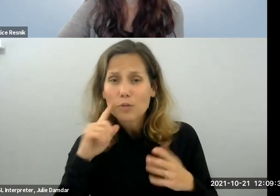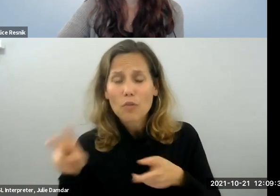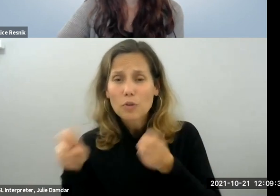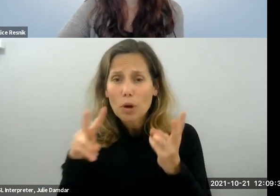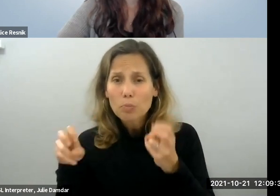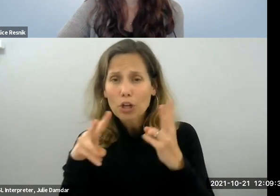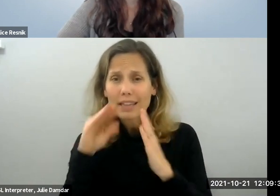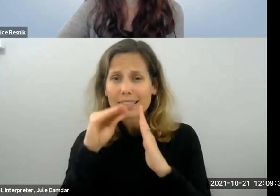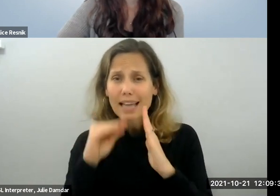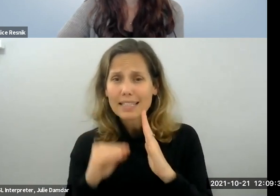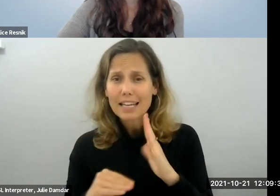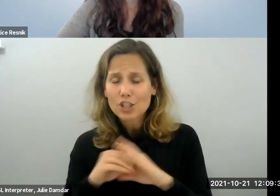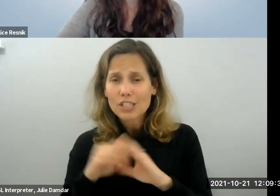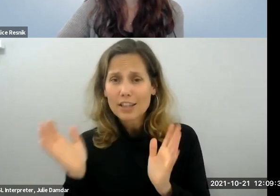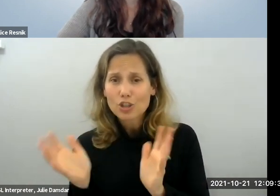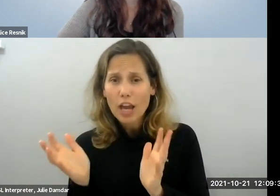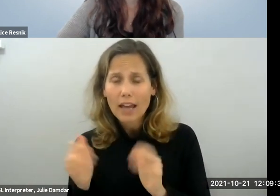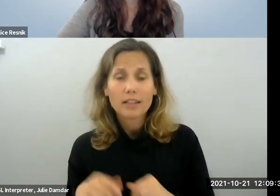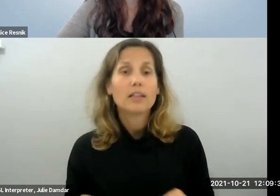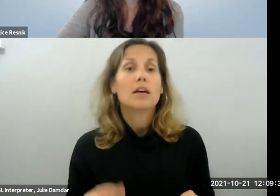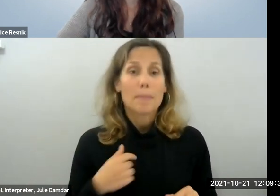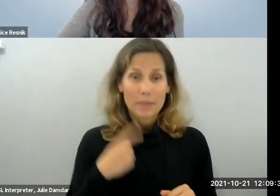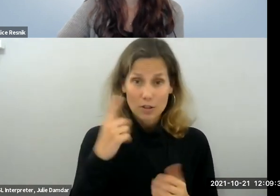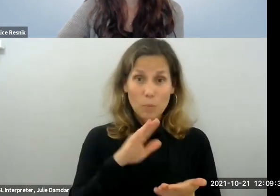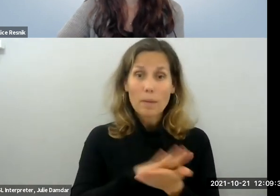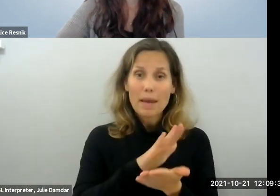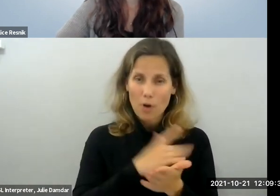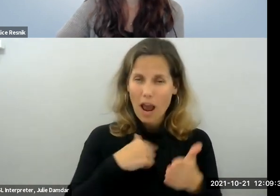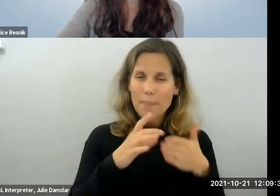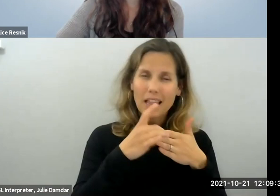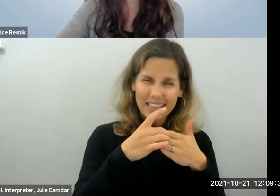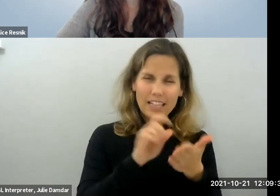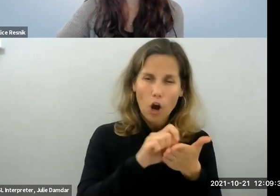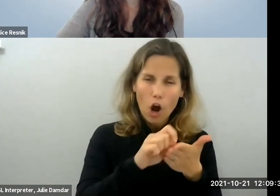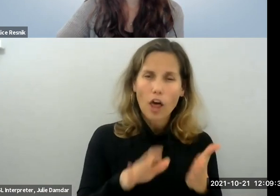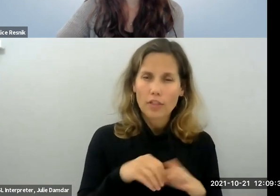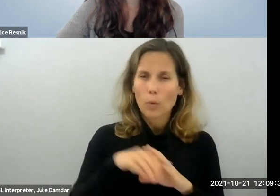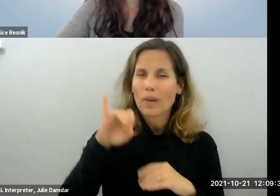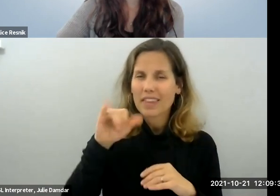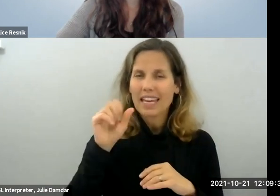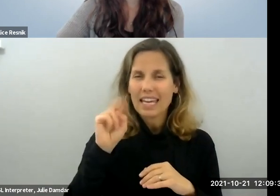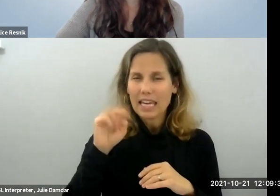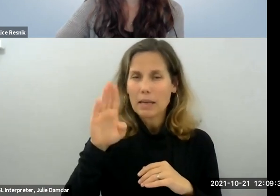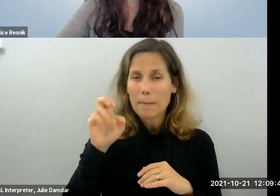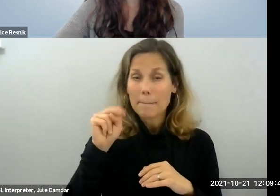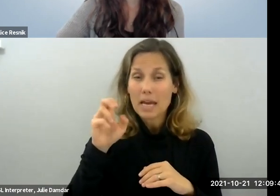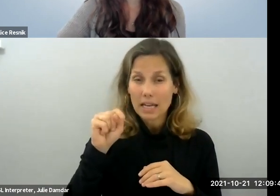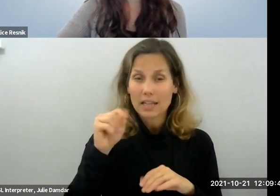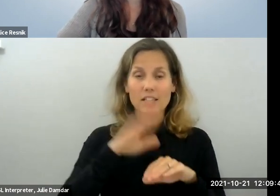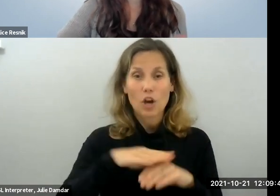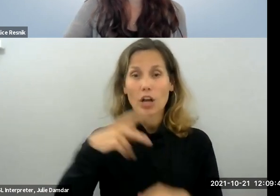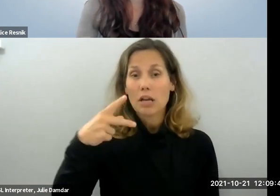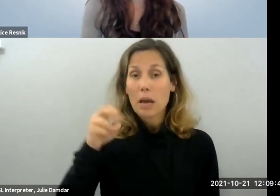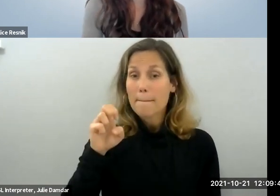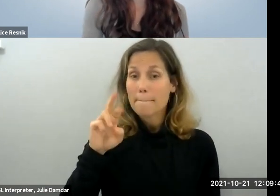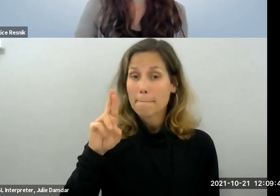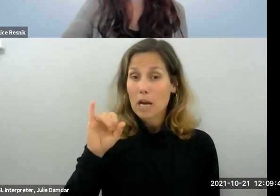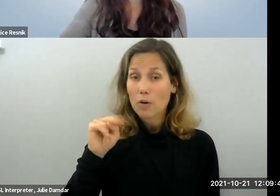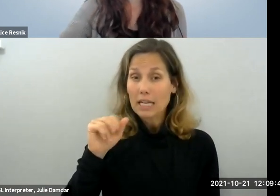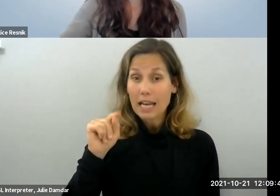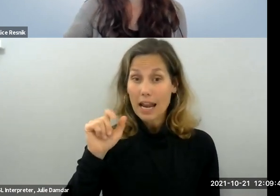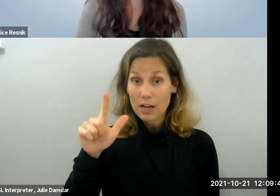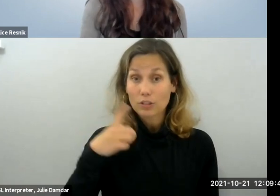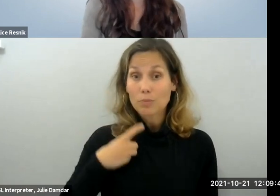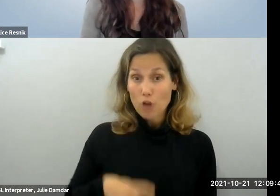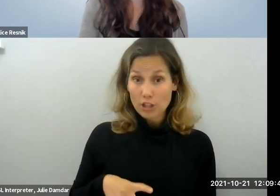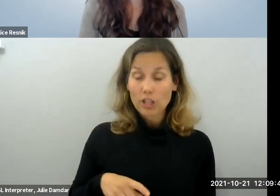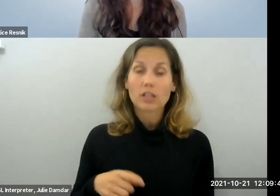Lisa Saldana (she/her/hers): chat but there's a paper that i'm the lead author on with Ian Bennett it's on perinatal depression and in that paper we talked about the adaptation process and we talked about.